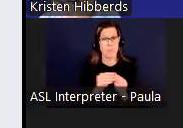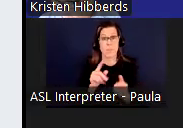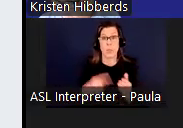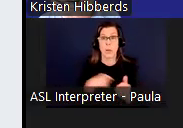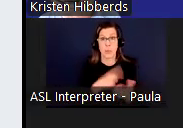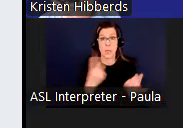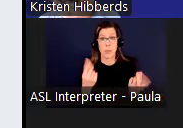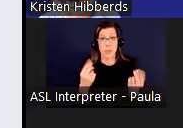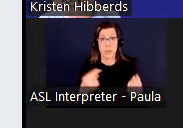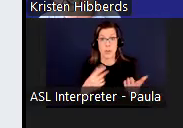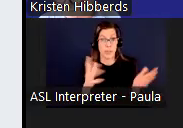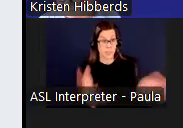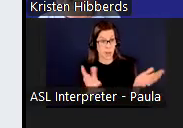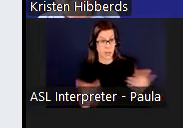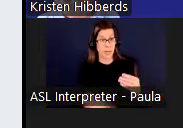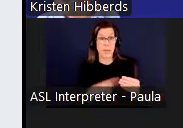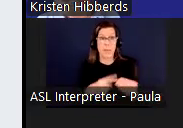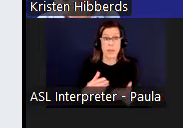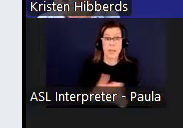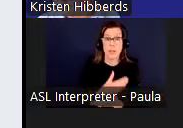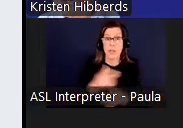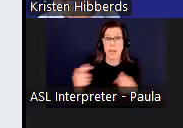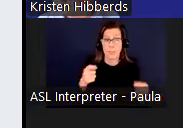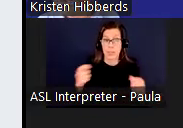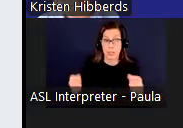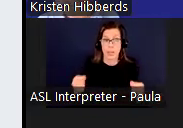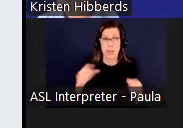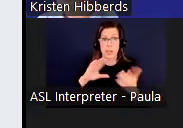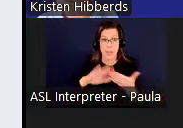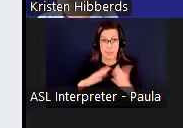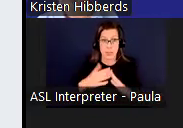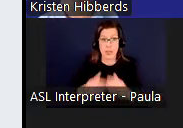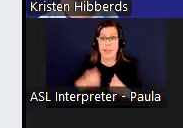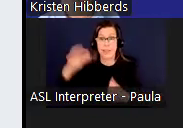we were talking with them about the new administration of community living federal requirements that were coming down.